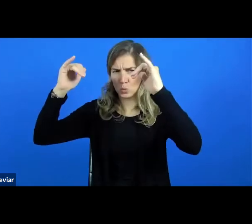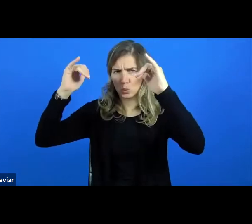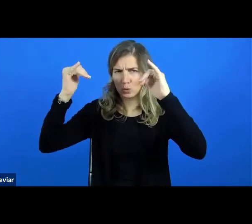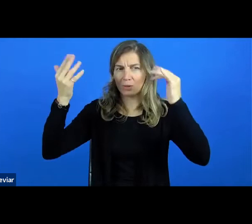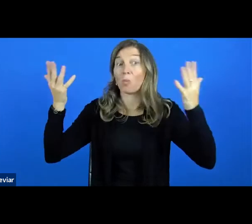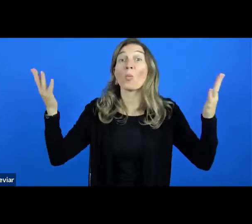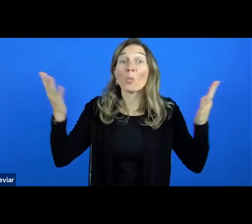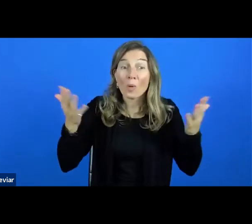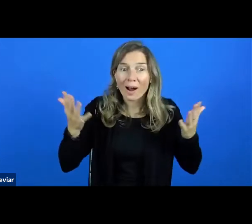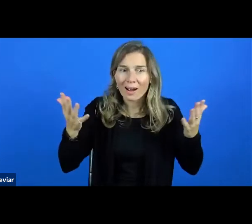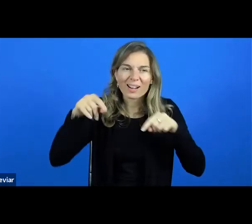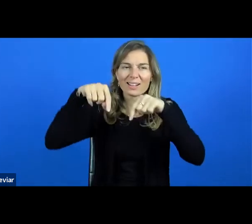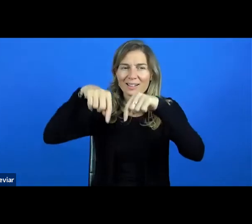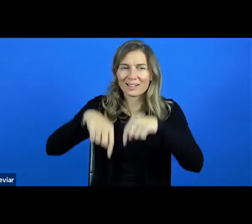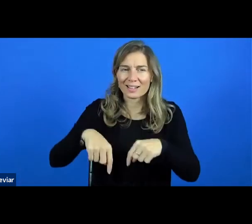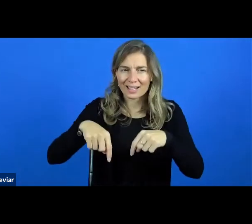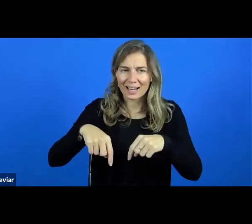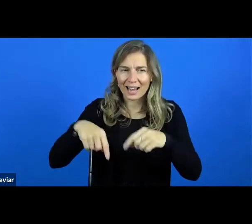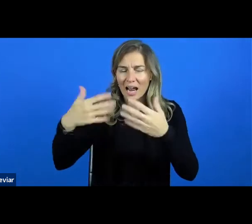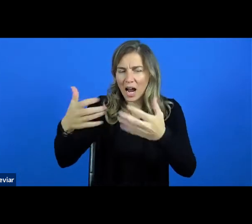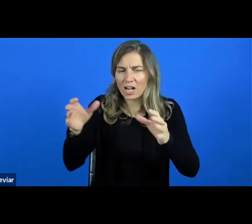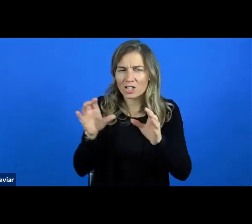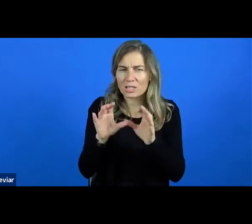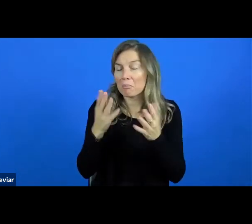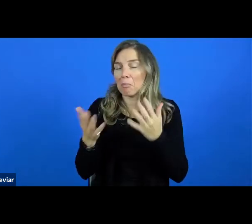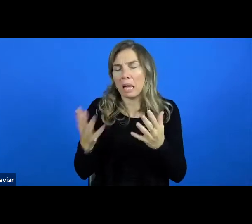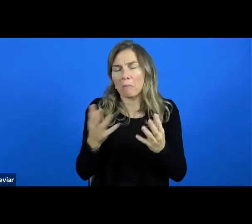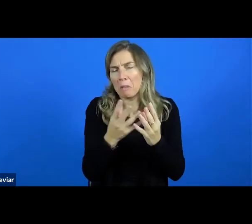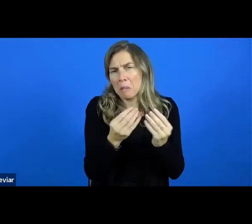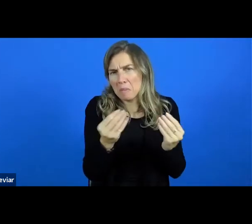These agencies, maybe not so many, but institutions, bodies,